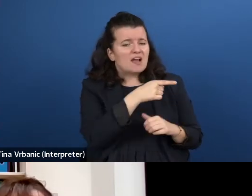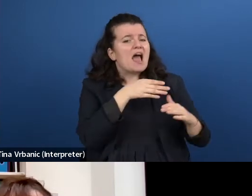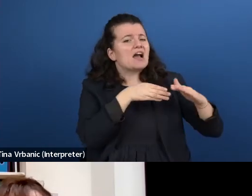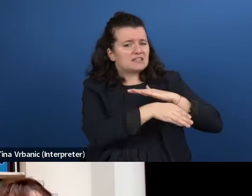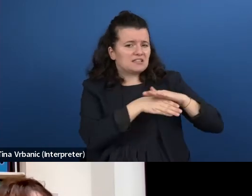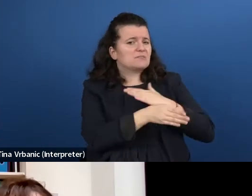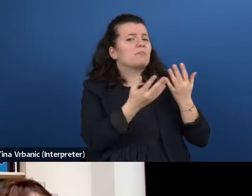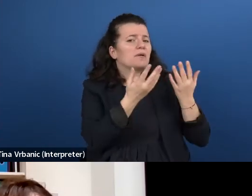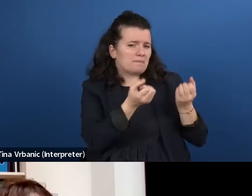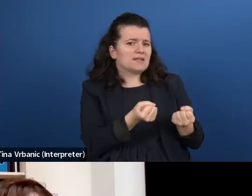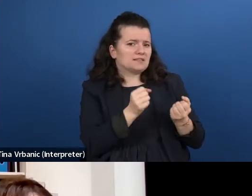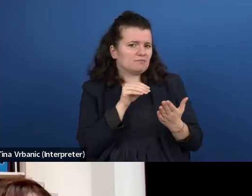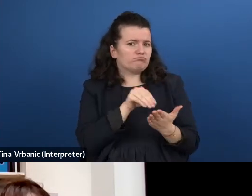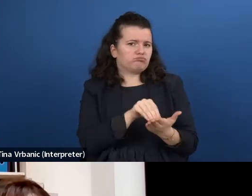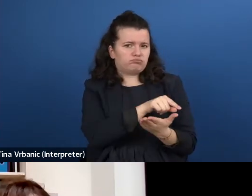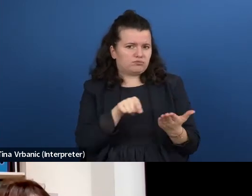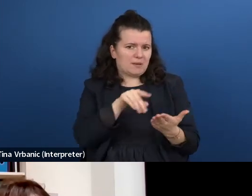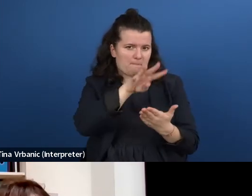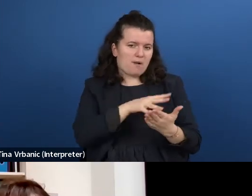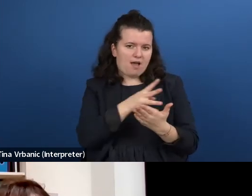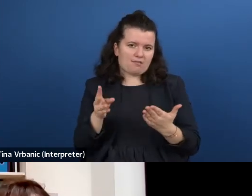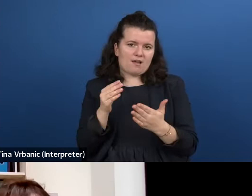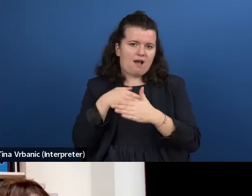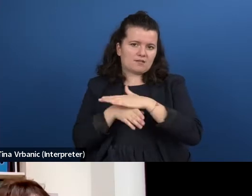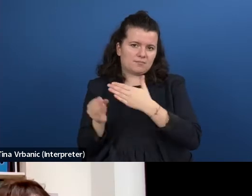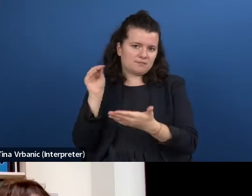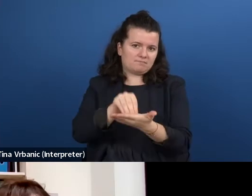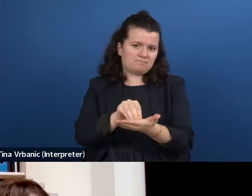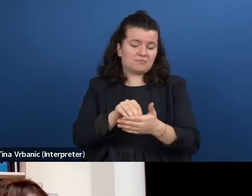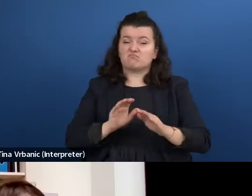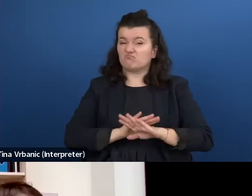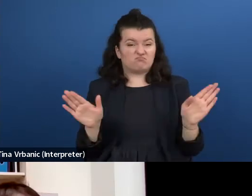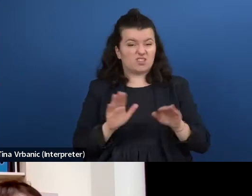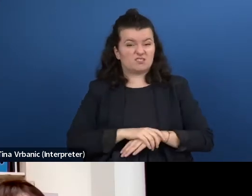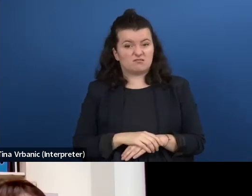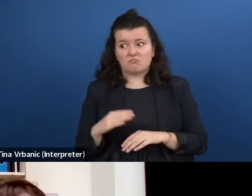That was by CERMI Women's Foundation, with the support from CERMI,